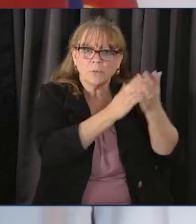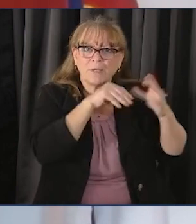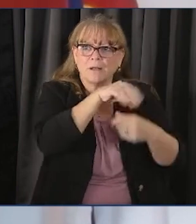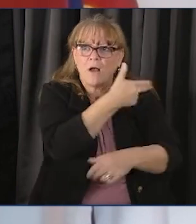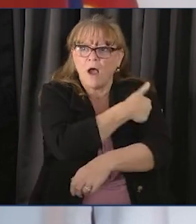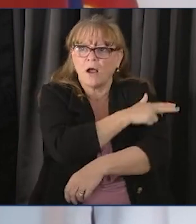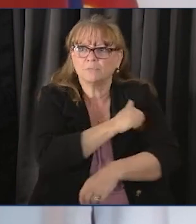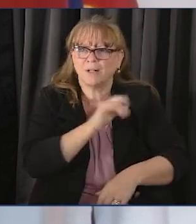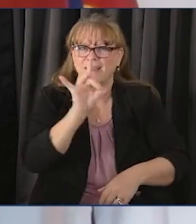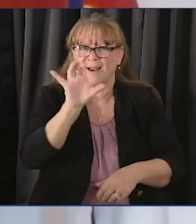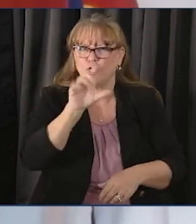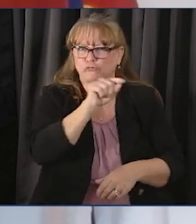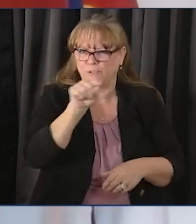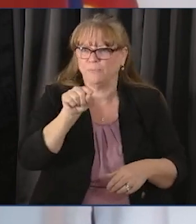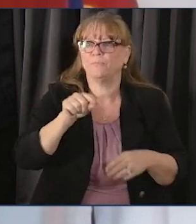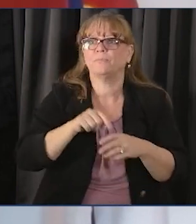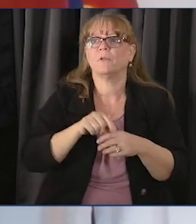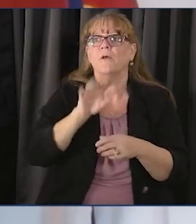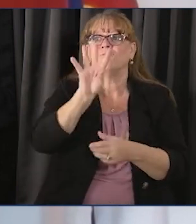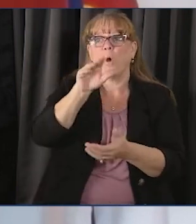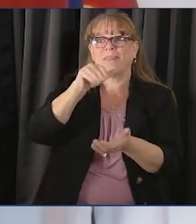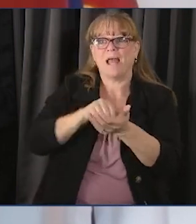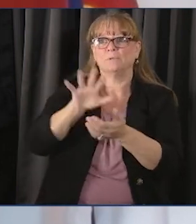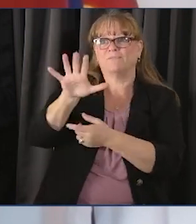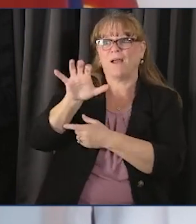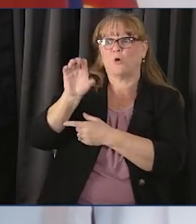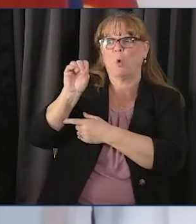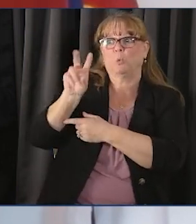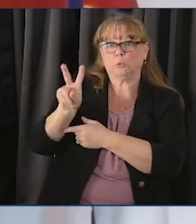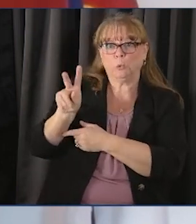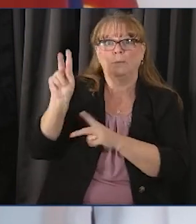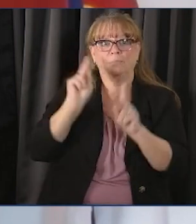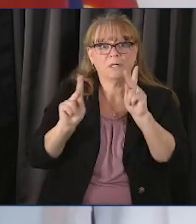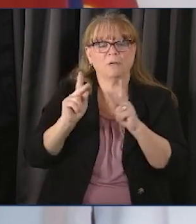And I want to express my condolences to their friends, their families, and their loved ones.